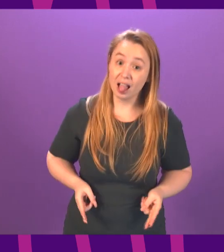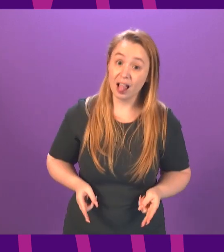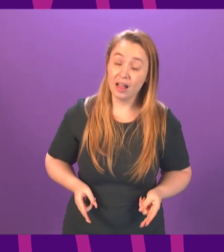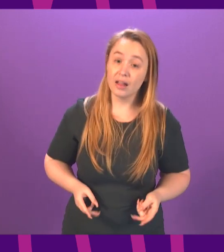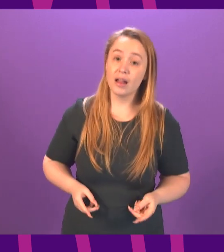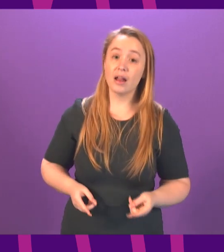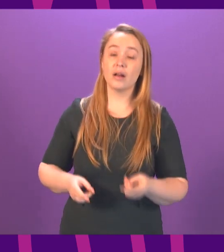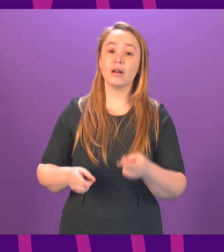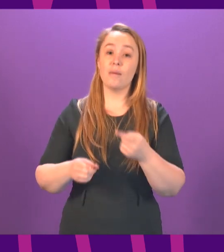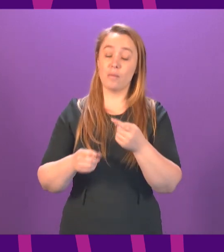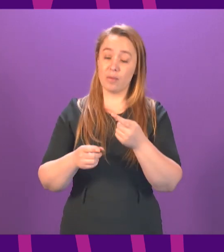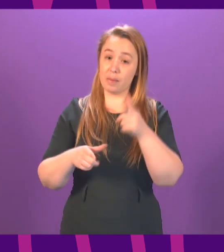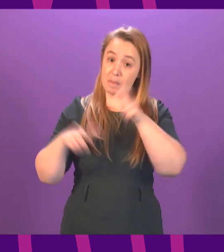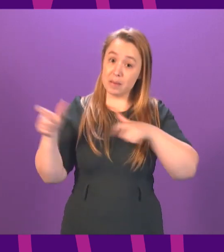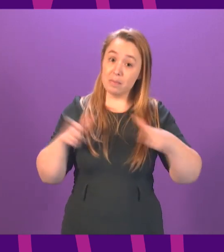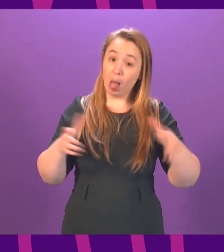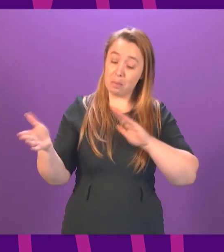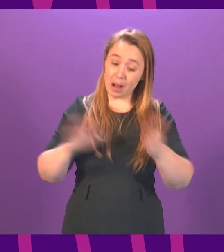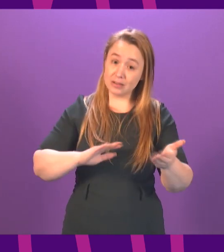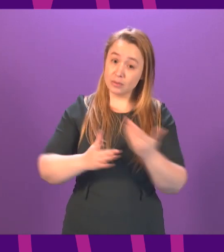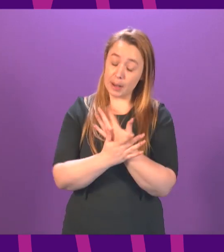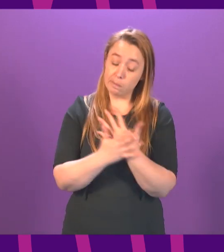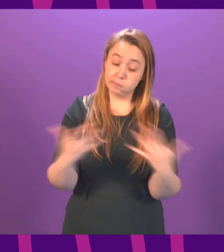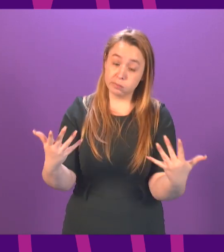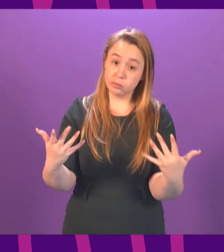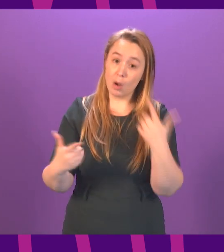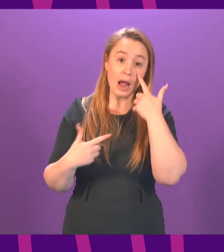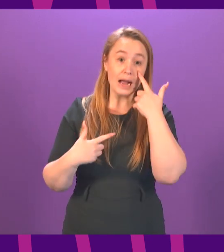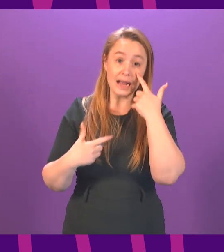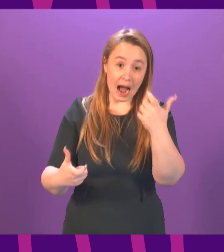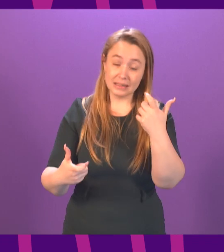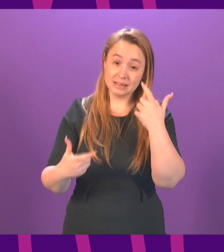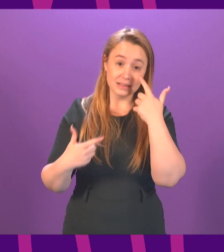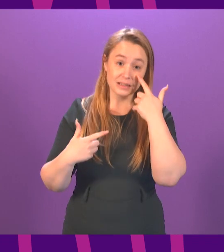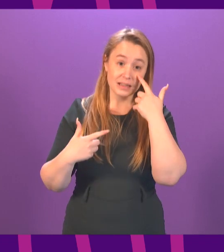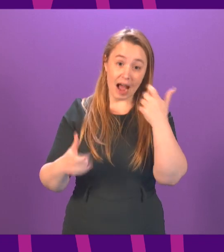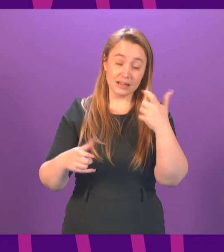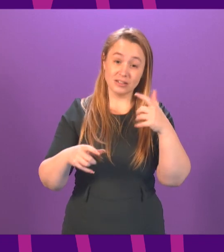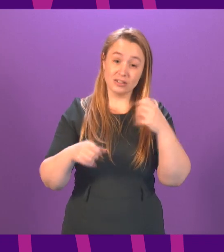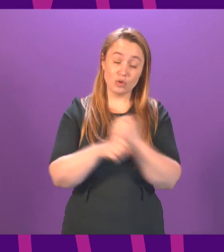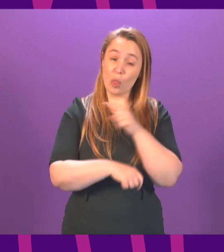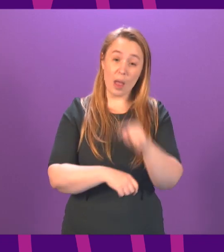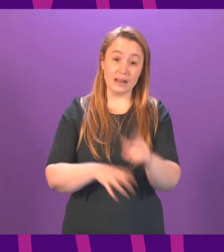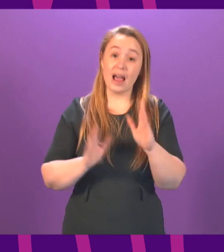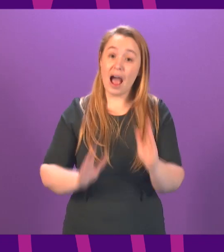we cannot afford such slippages any more. It is not to do with care homes and the First Minister